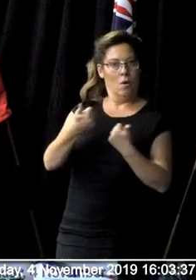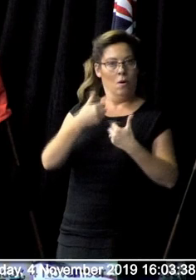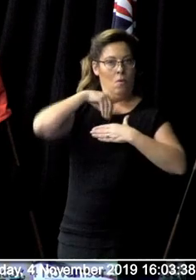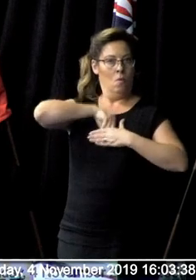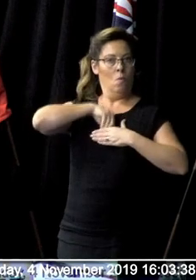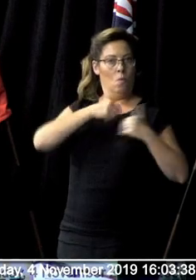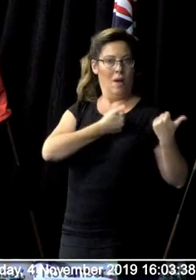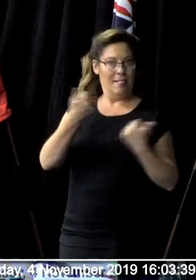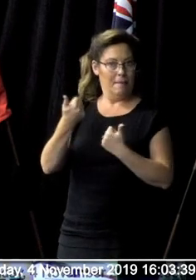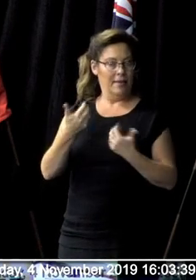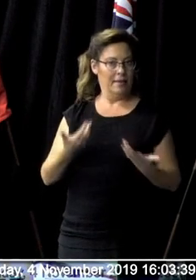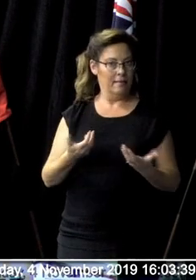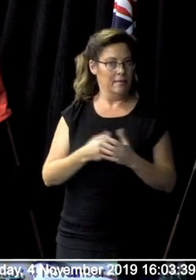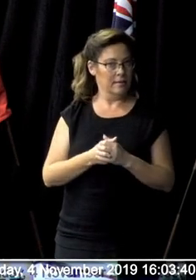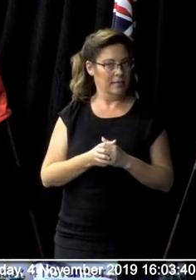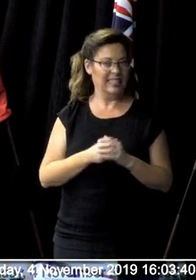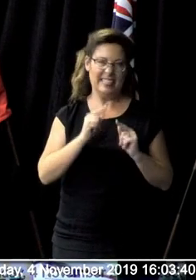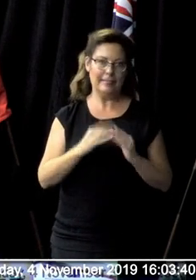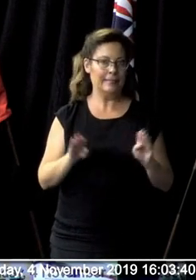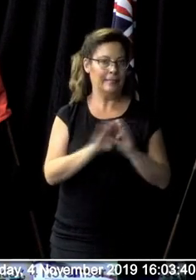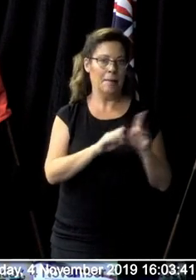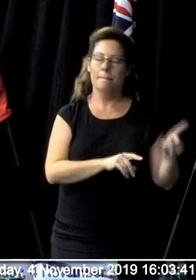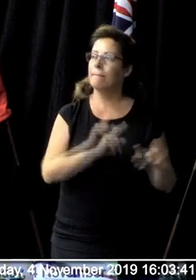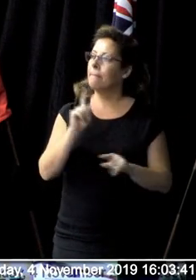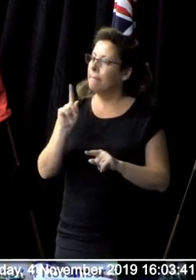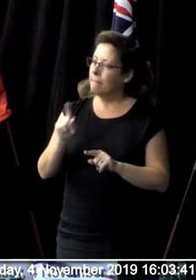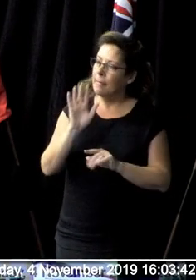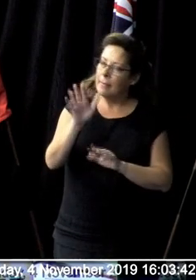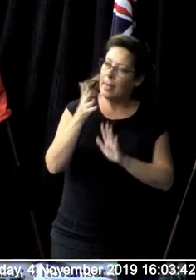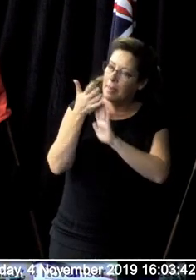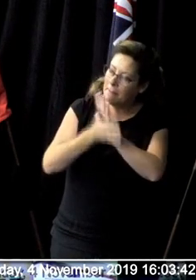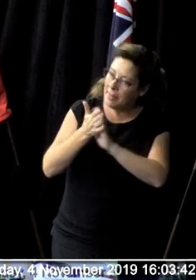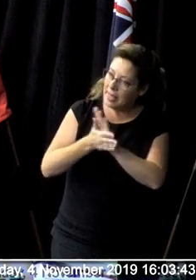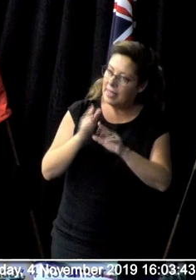that your assessment is that if the mainstream schools are more